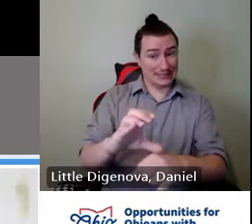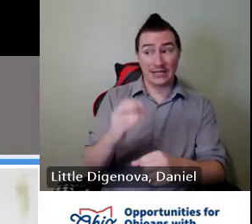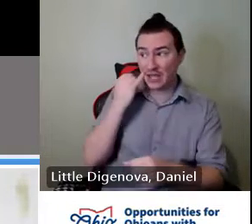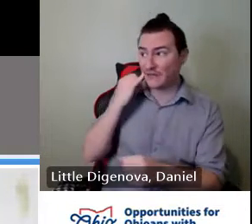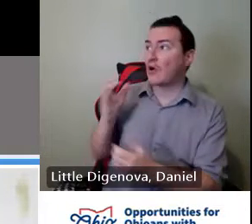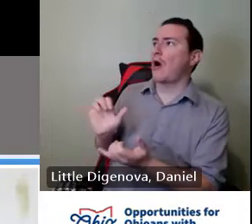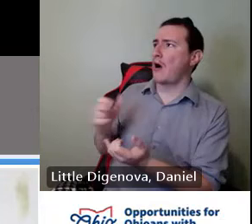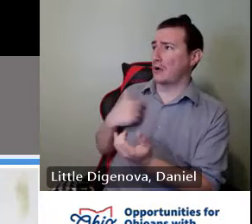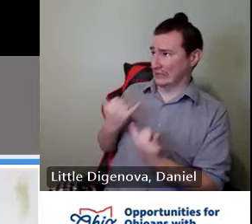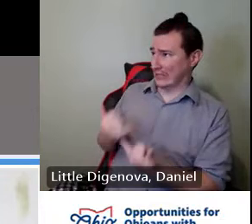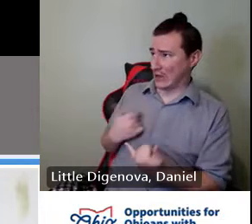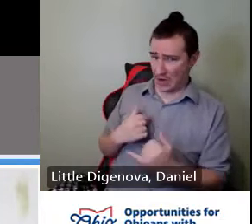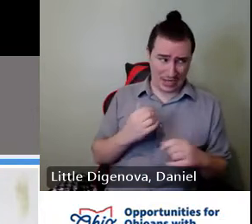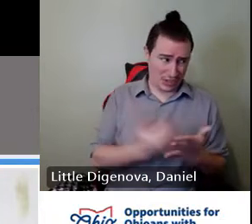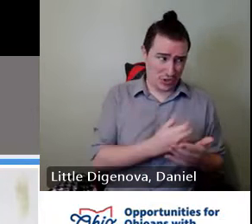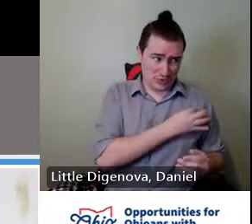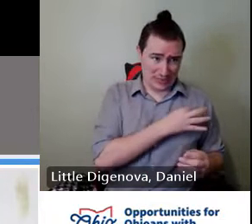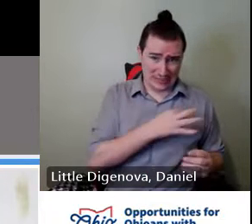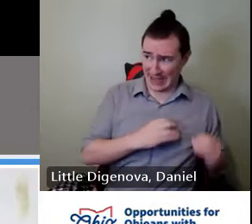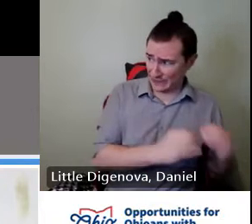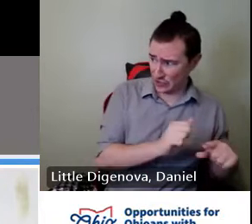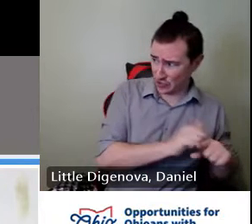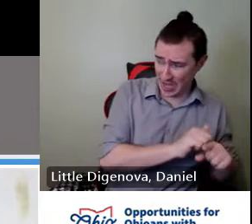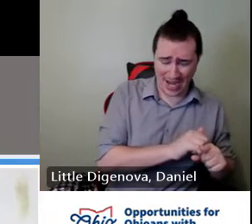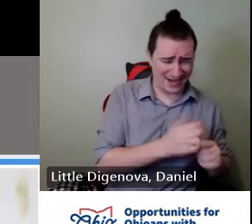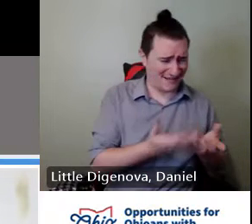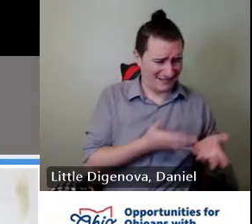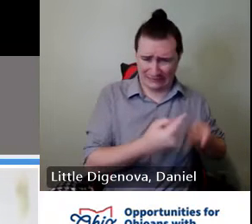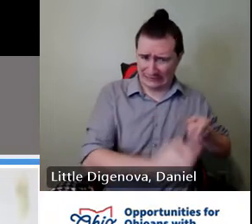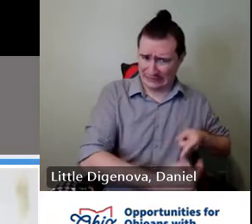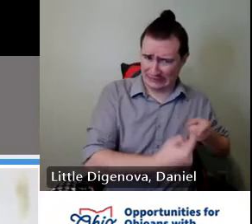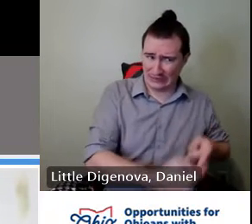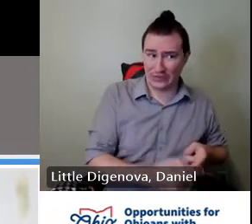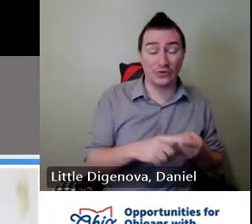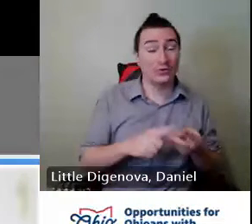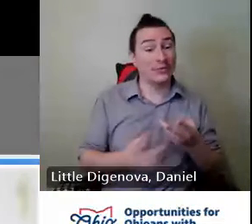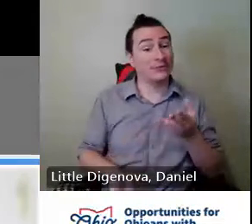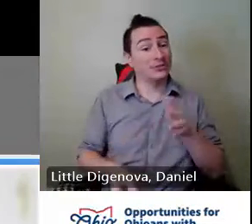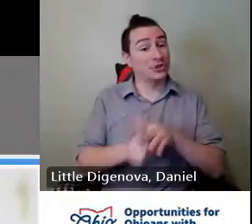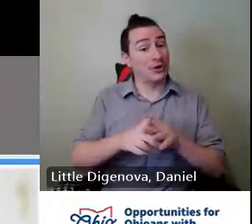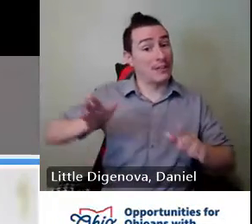the employee may be late for work to to increase fatigue from a change in medication.